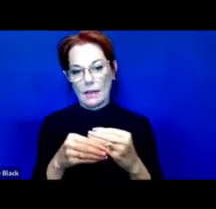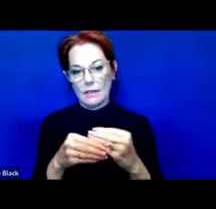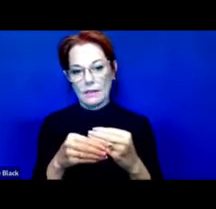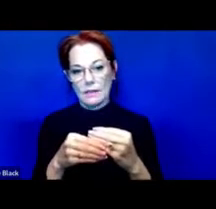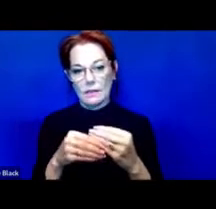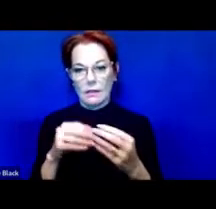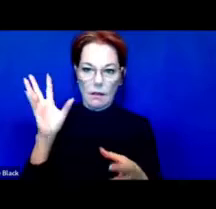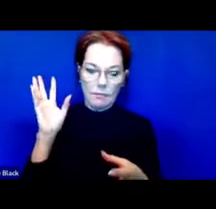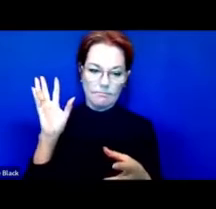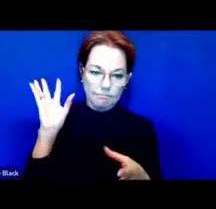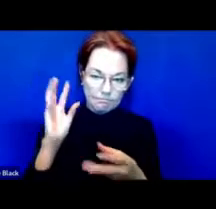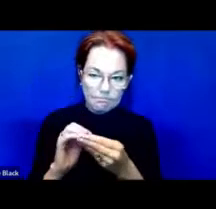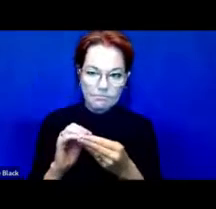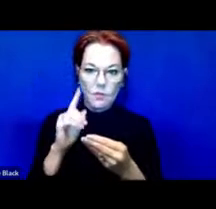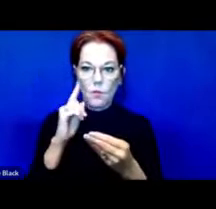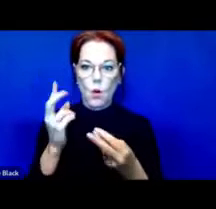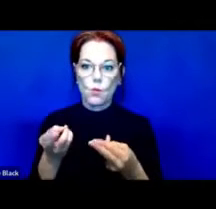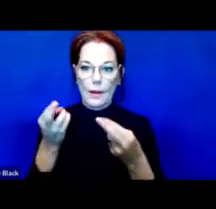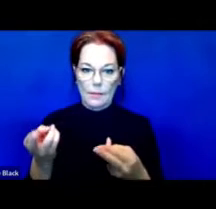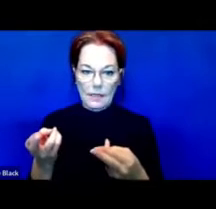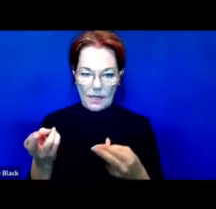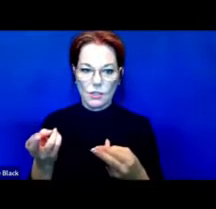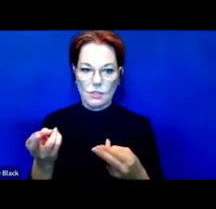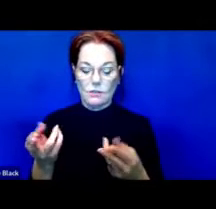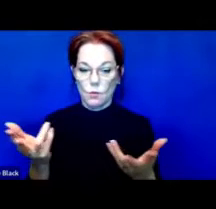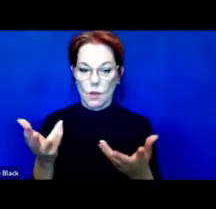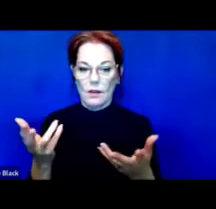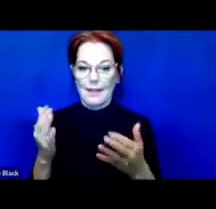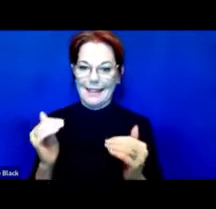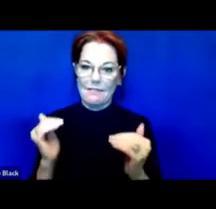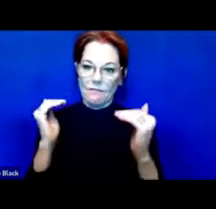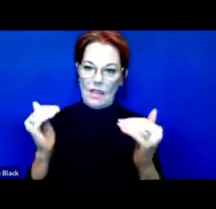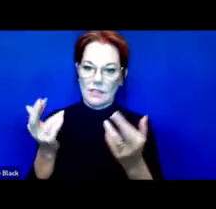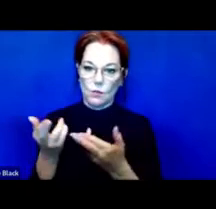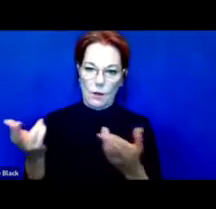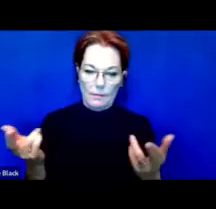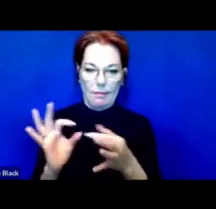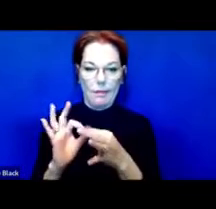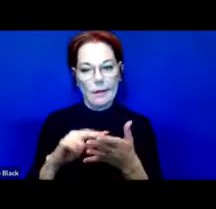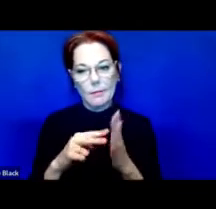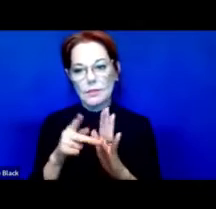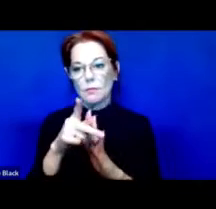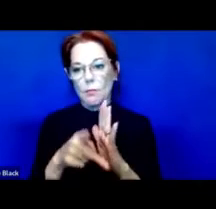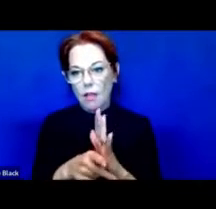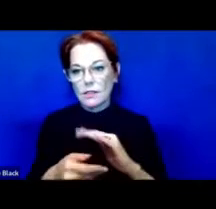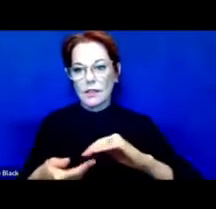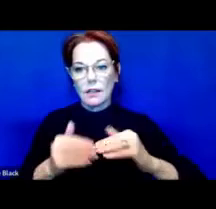area for recommendations. It's about strategies for advancing those recommendations. It's about policies and collaboration and some of that stuff that